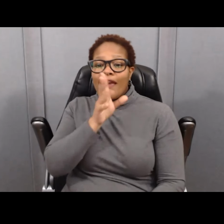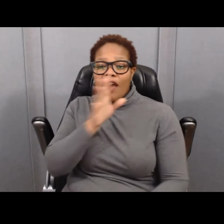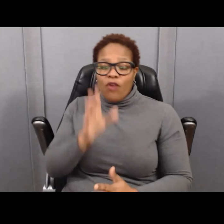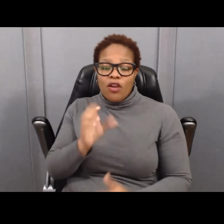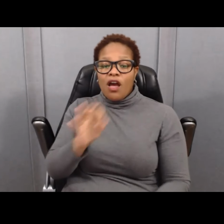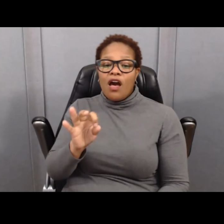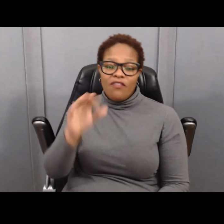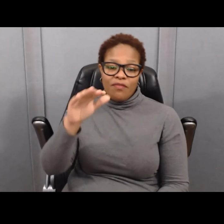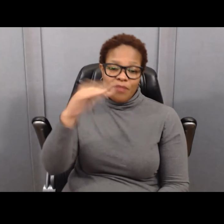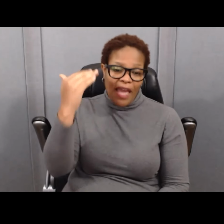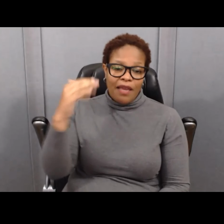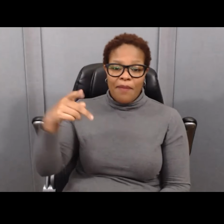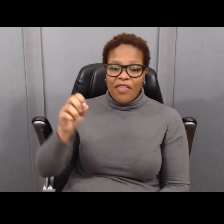or "In The Heights," in that case.